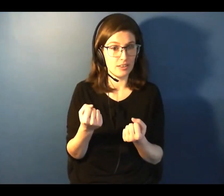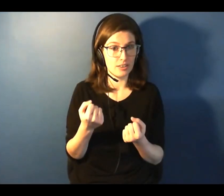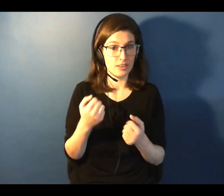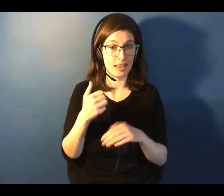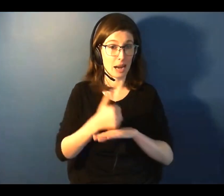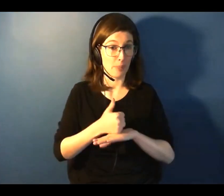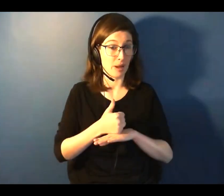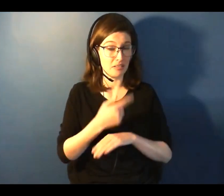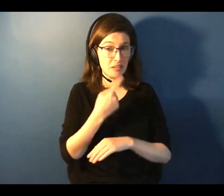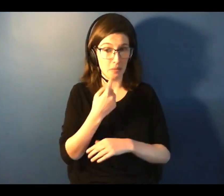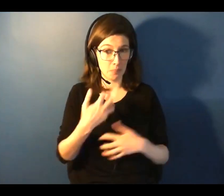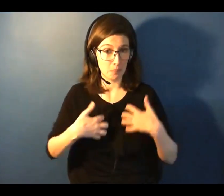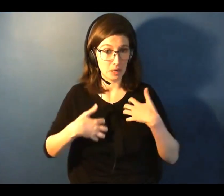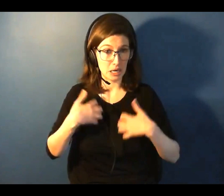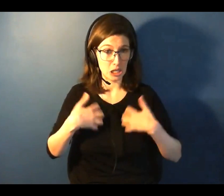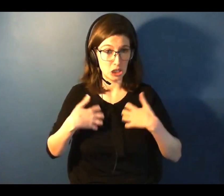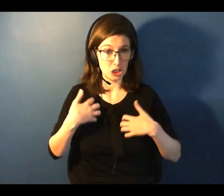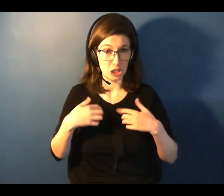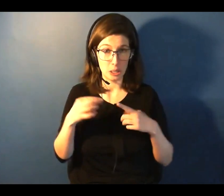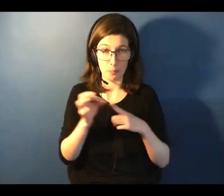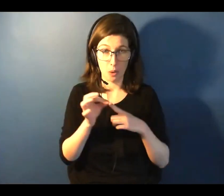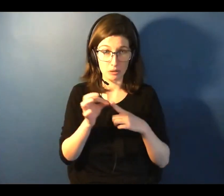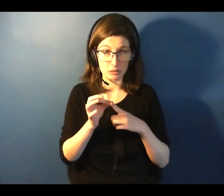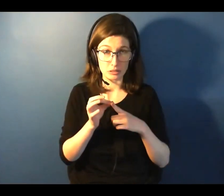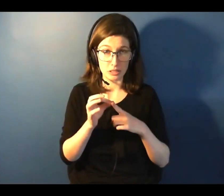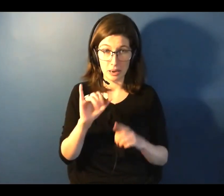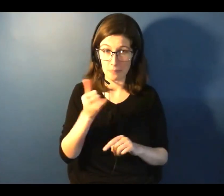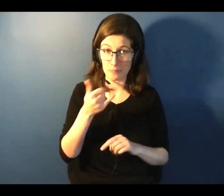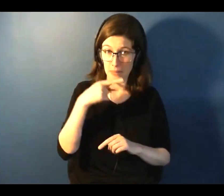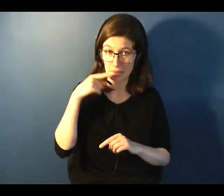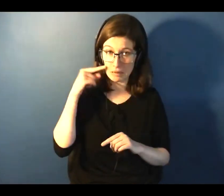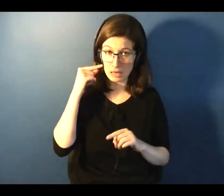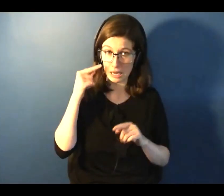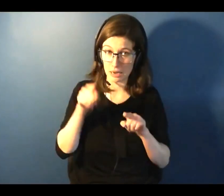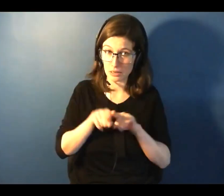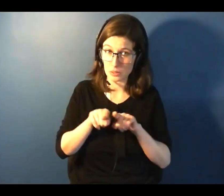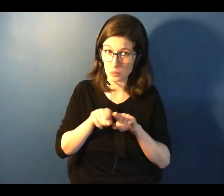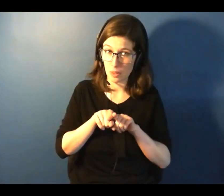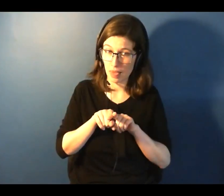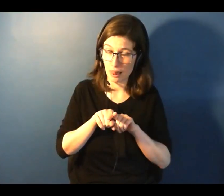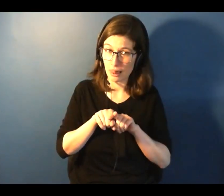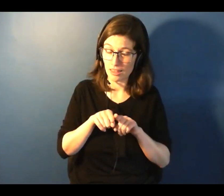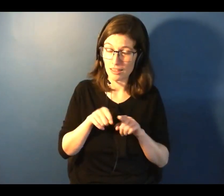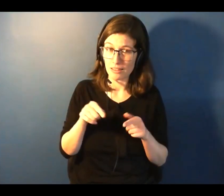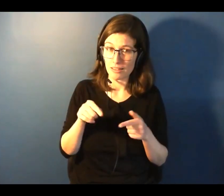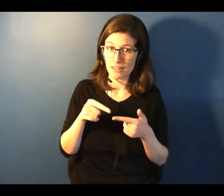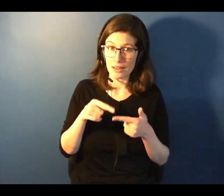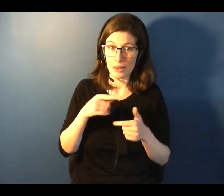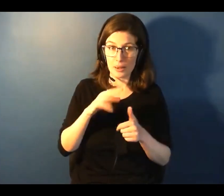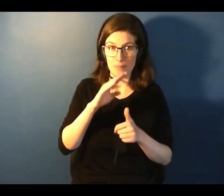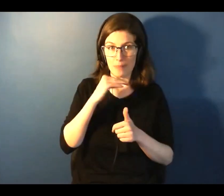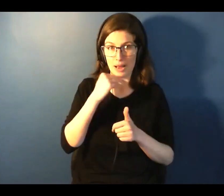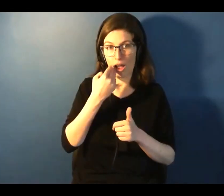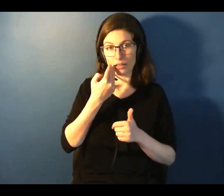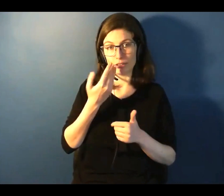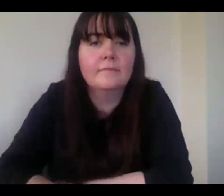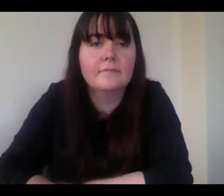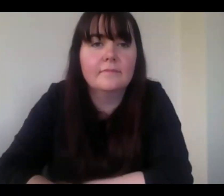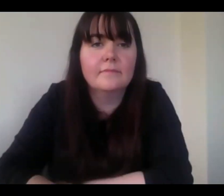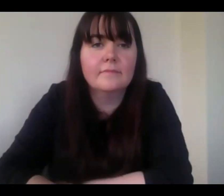actually Jonathan and, I think, Lianne maybe you can help out here because we desperately